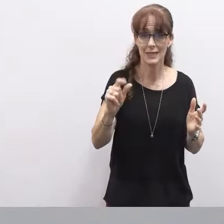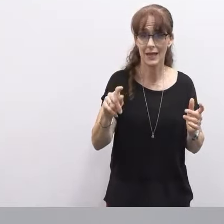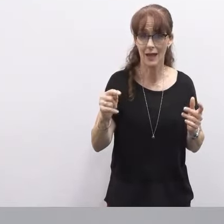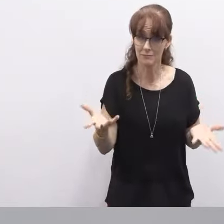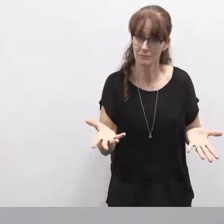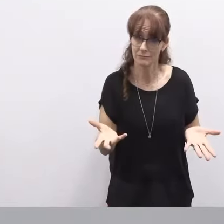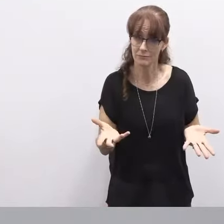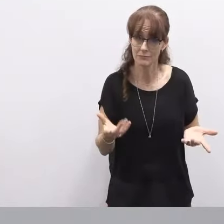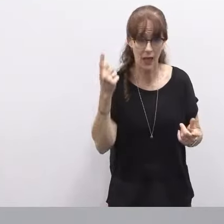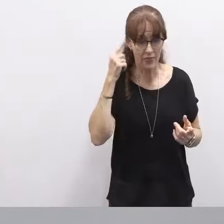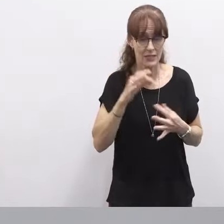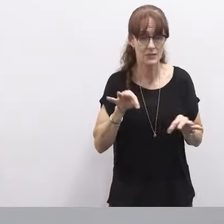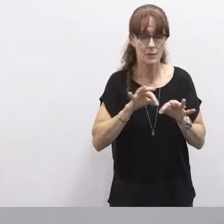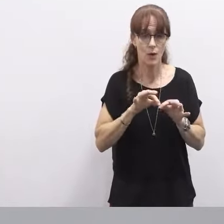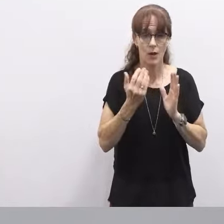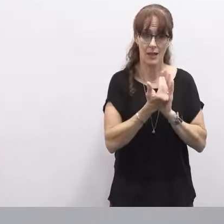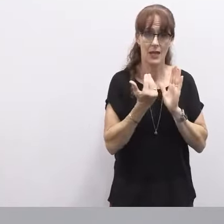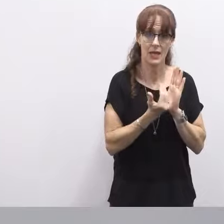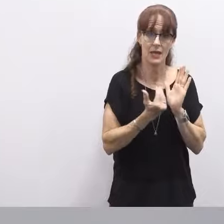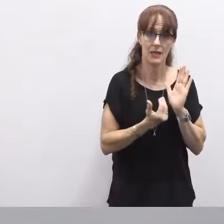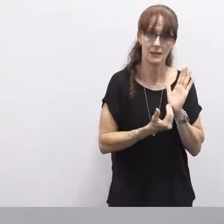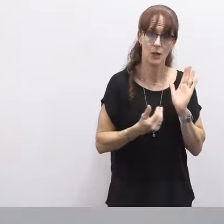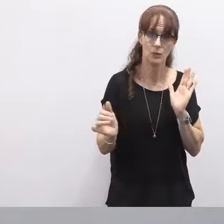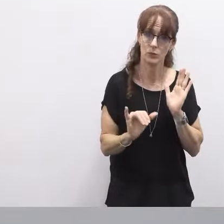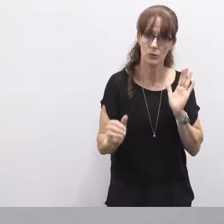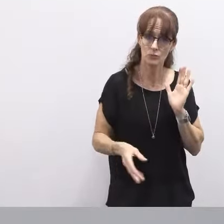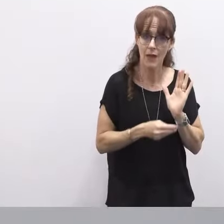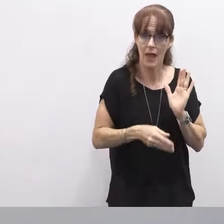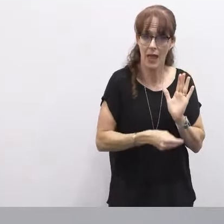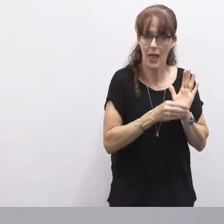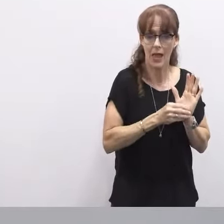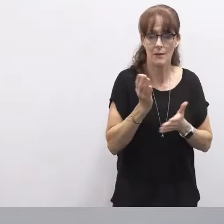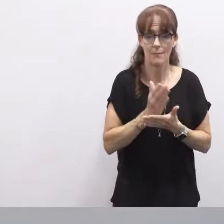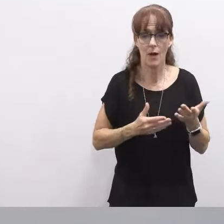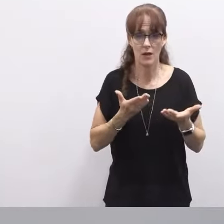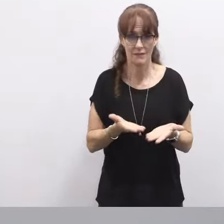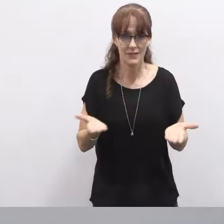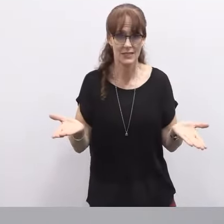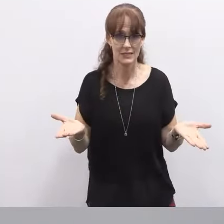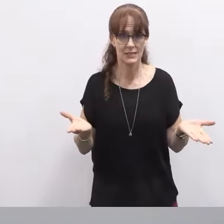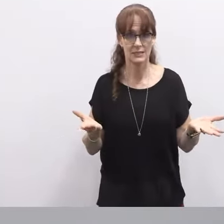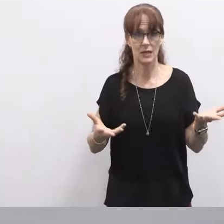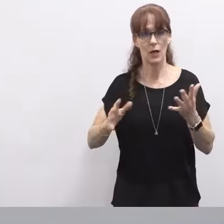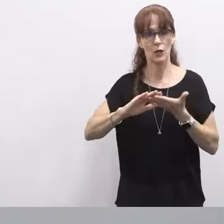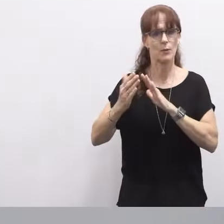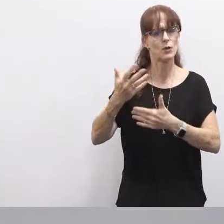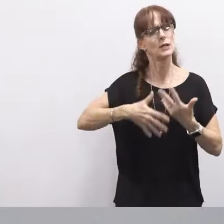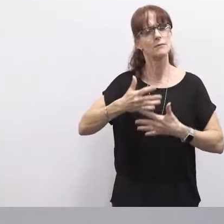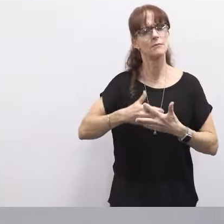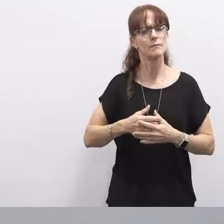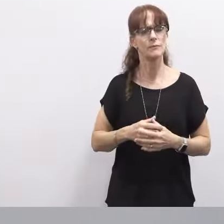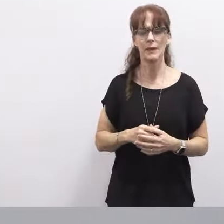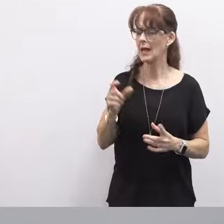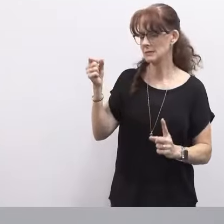So I think it's important to lift those up as well as part of this community engagement. And it was one of the specific things of going